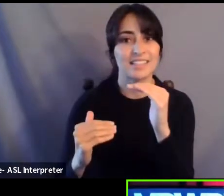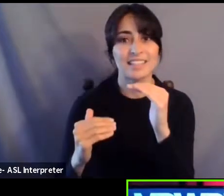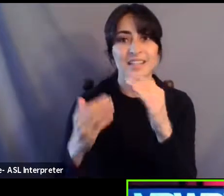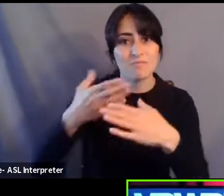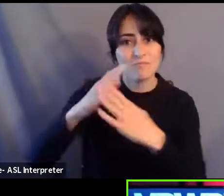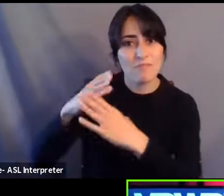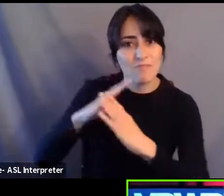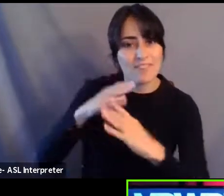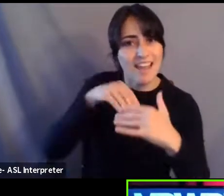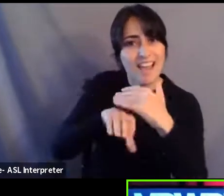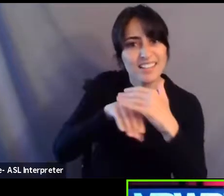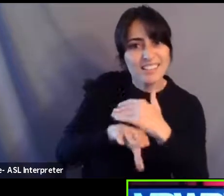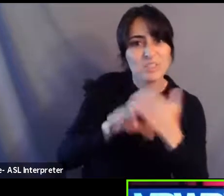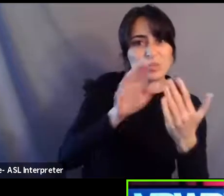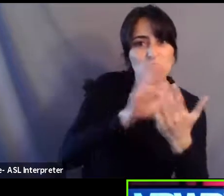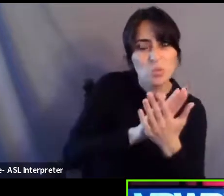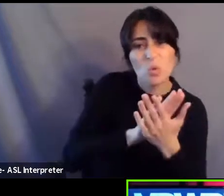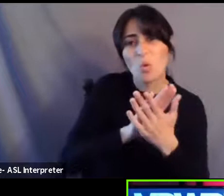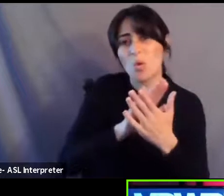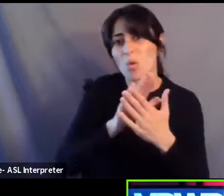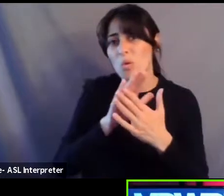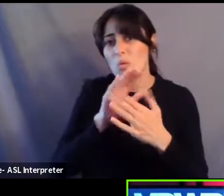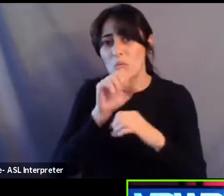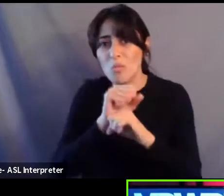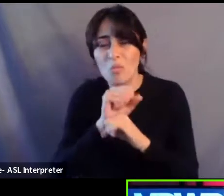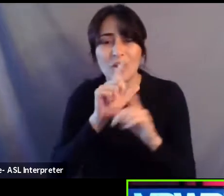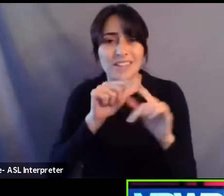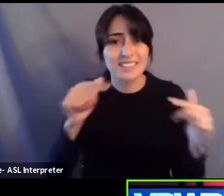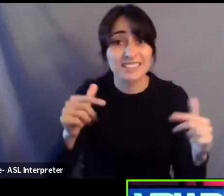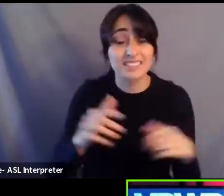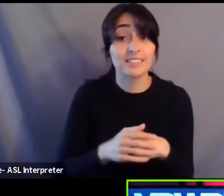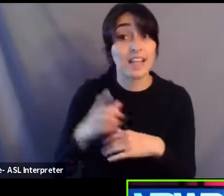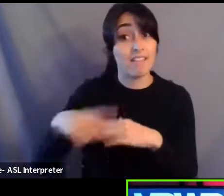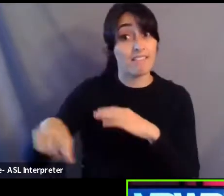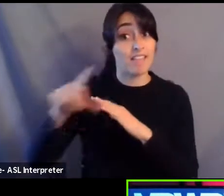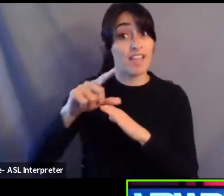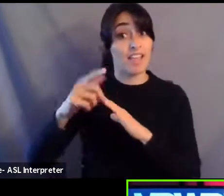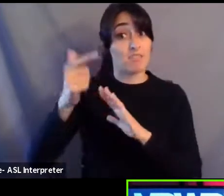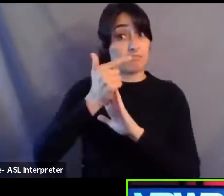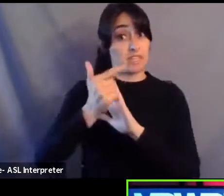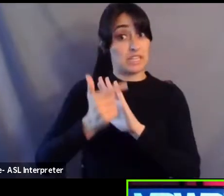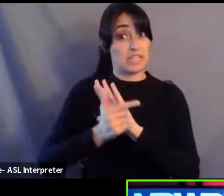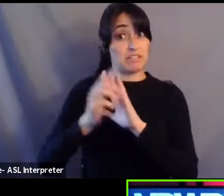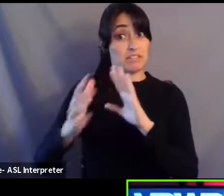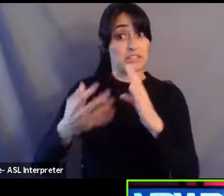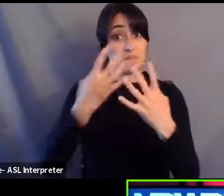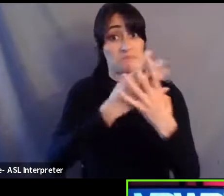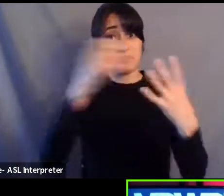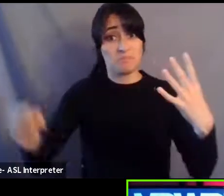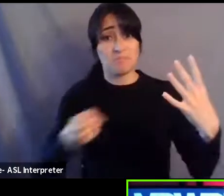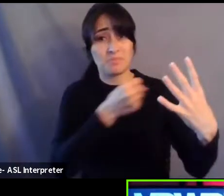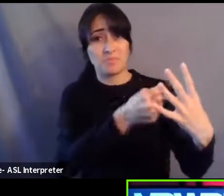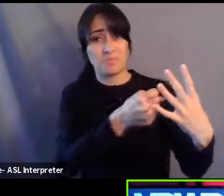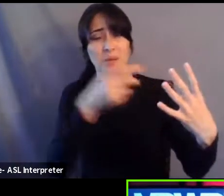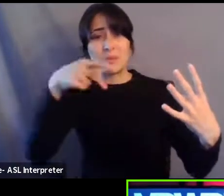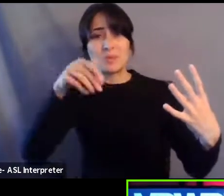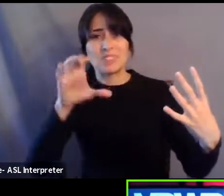imprison them. They could legally imprison people of color for not having jobs or houses. They were